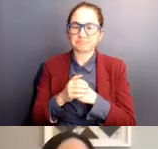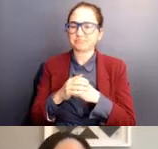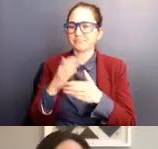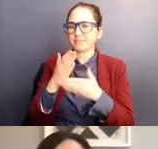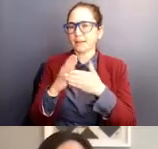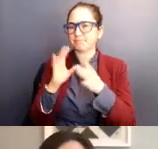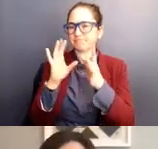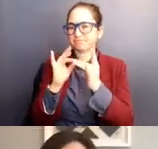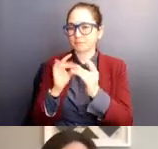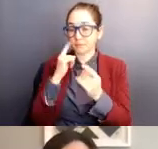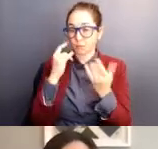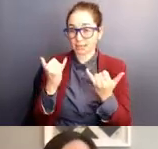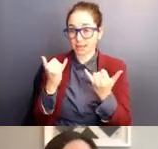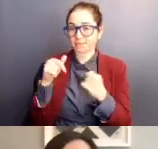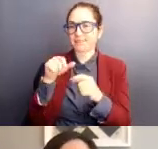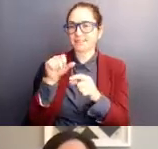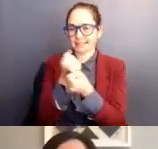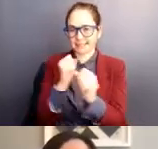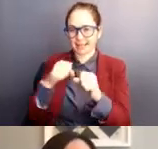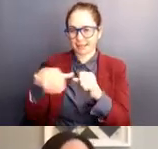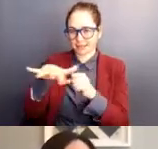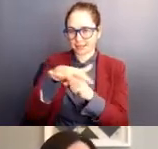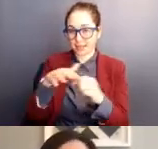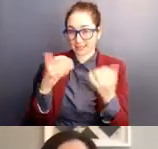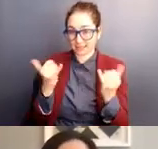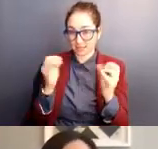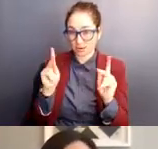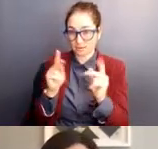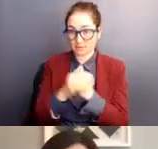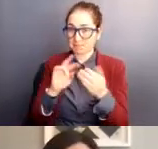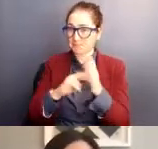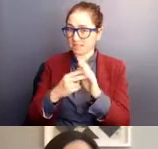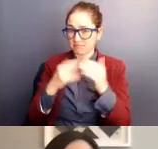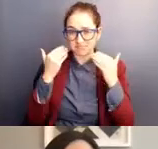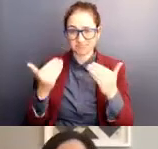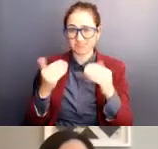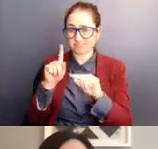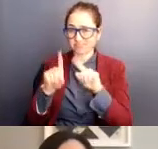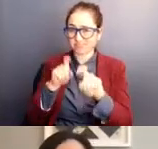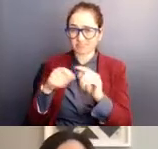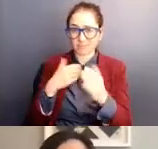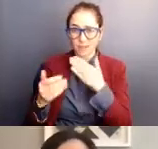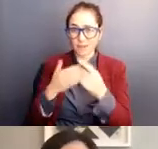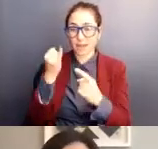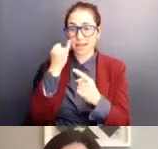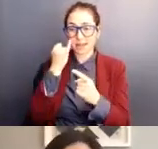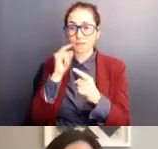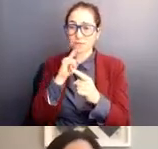session is a safe space and that really means that you should feel free to ask a question as long as it's coming from a place of respect.